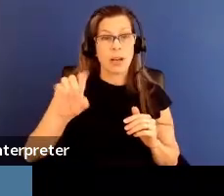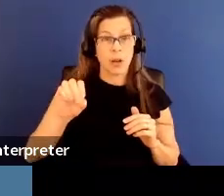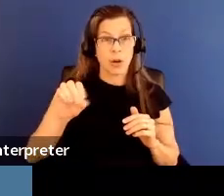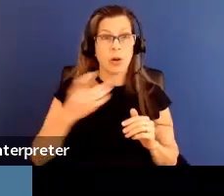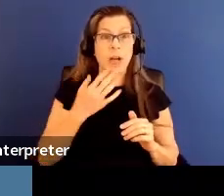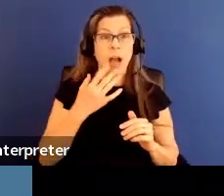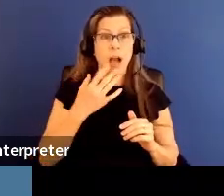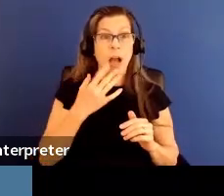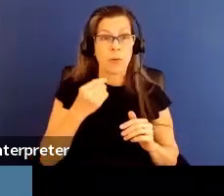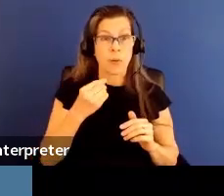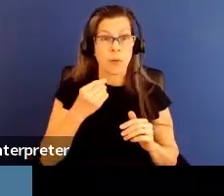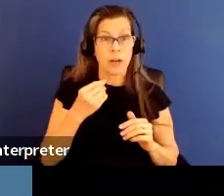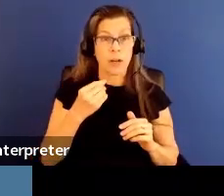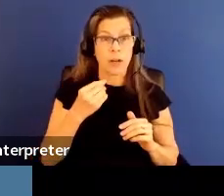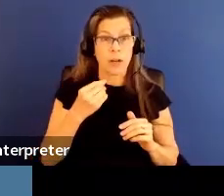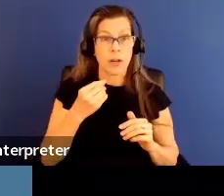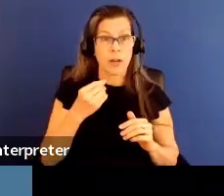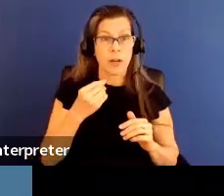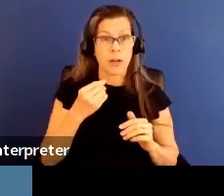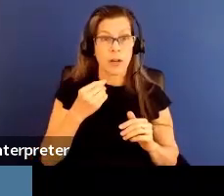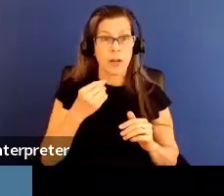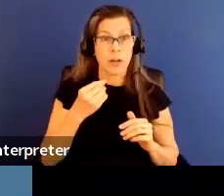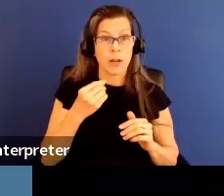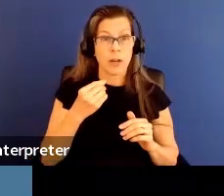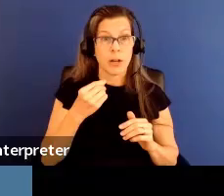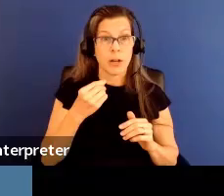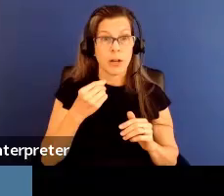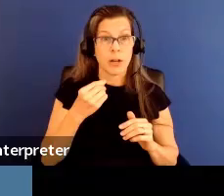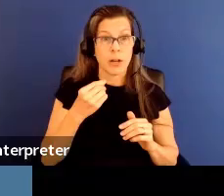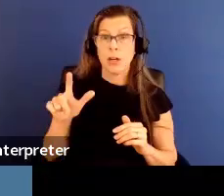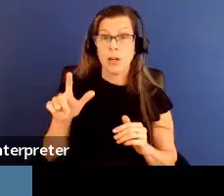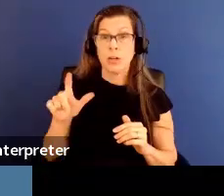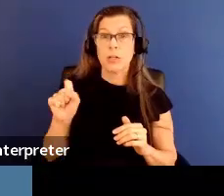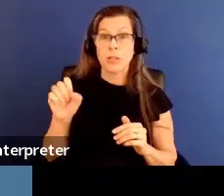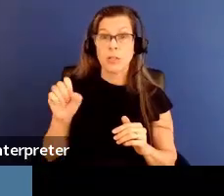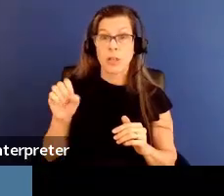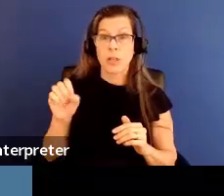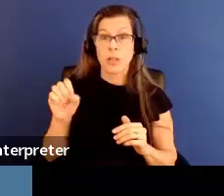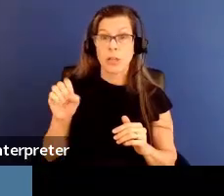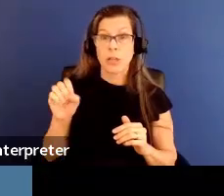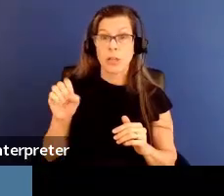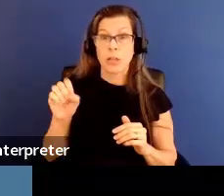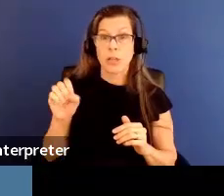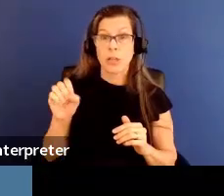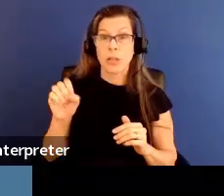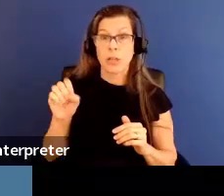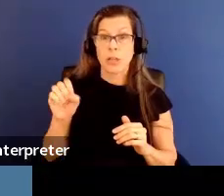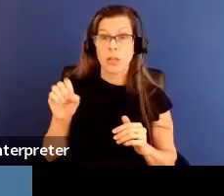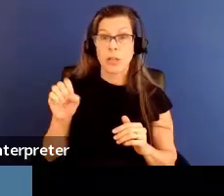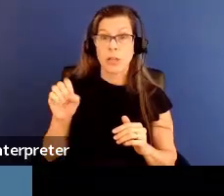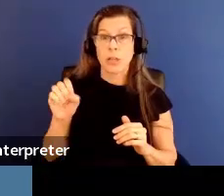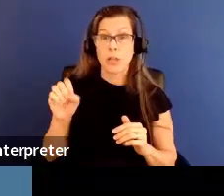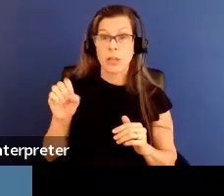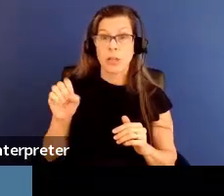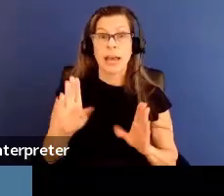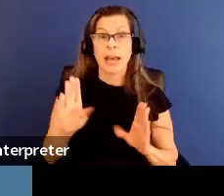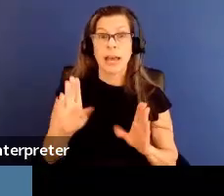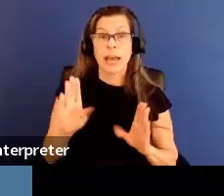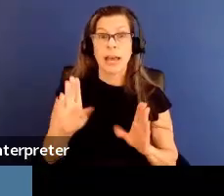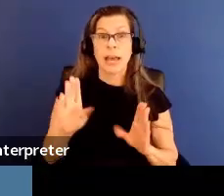my insurance to keep paying for my medication over the past few years. But it's definitely, having prior authorizations I know